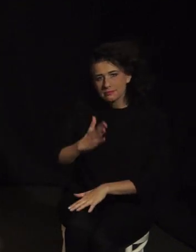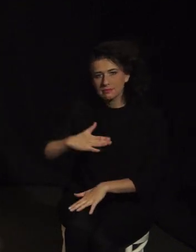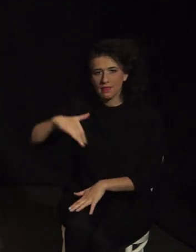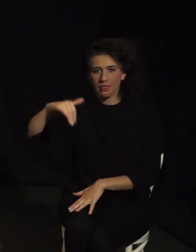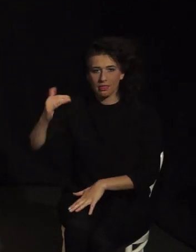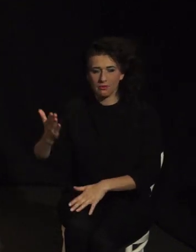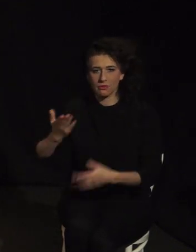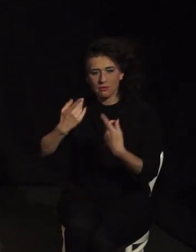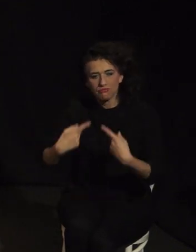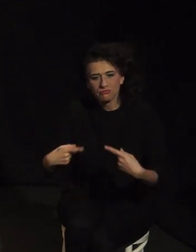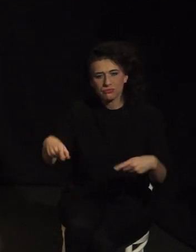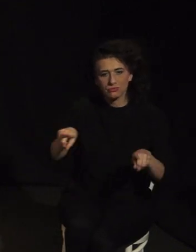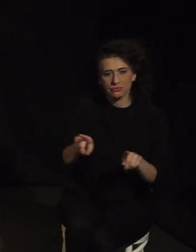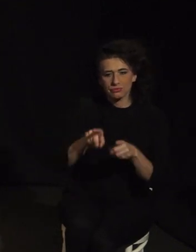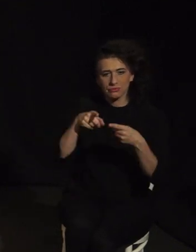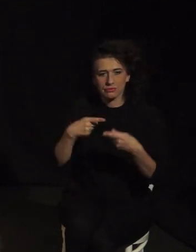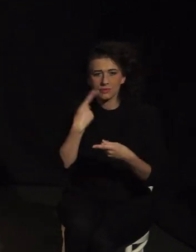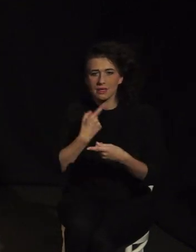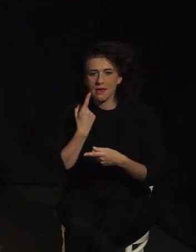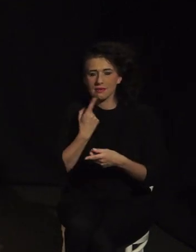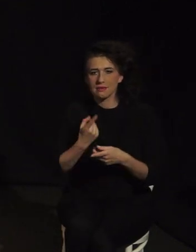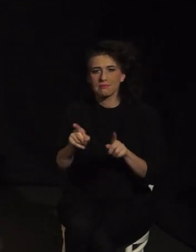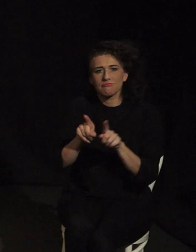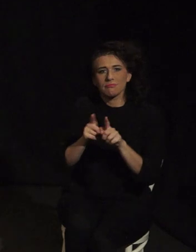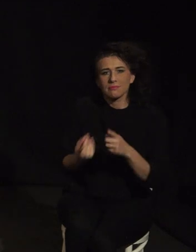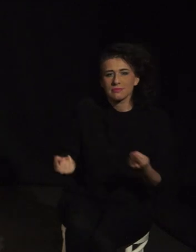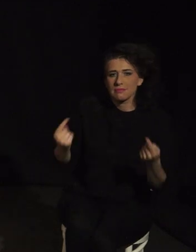its rhythm and what it serves.